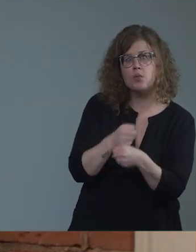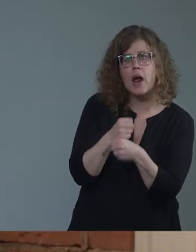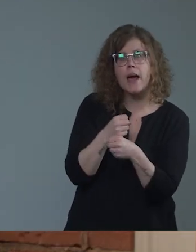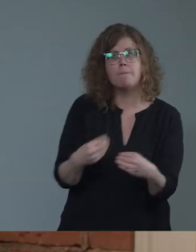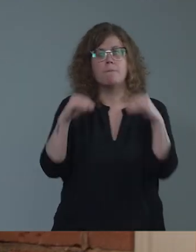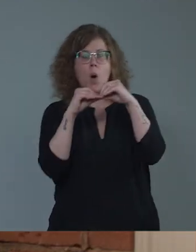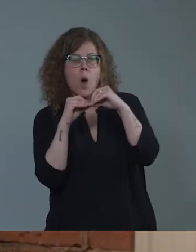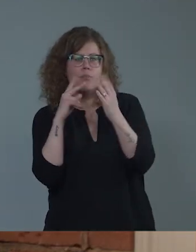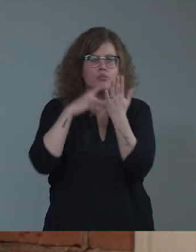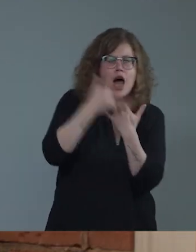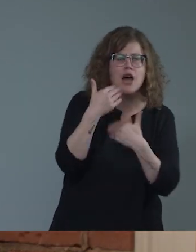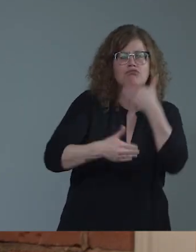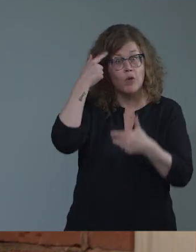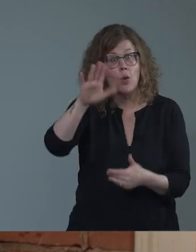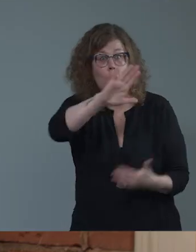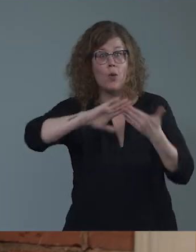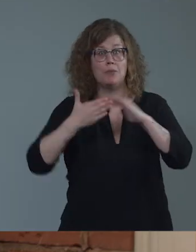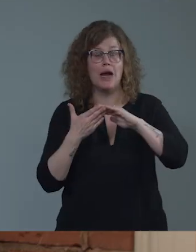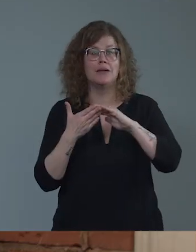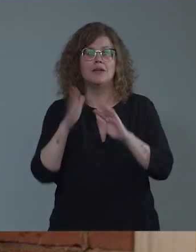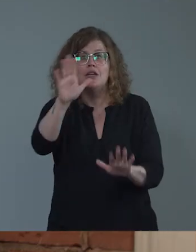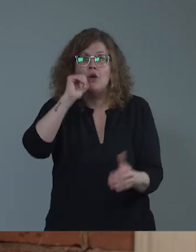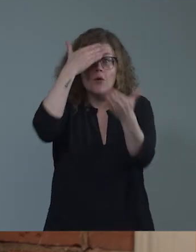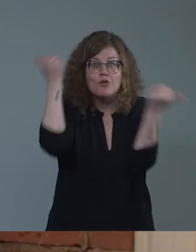to be each time you do a project, so they get better and better and smoother and smoother,